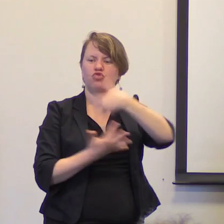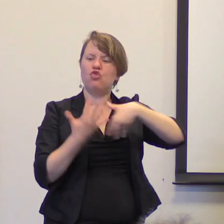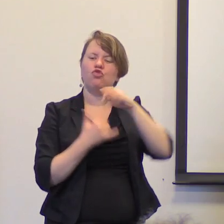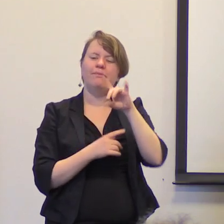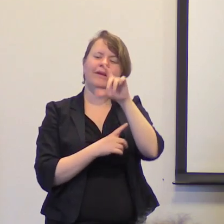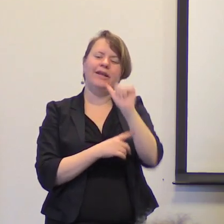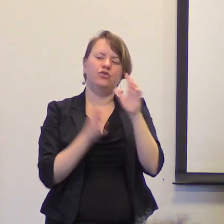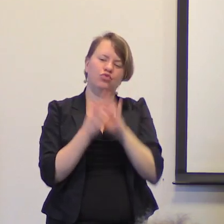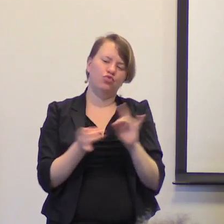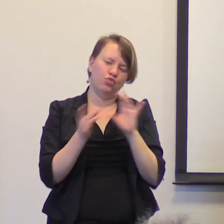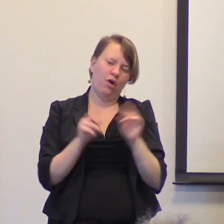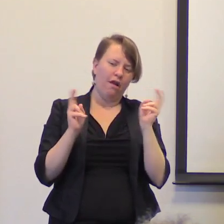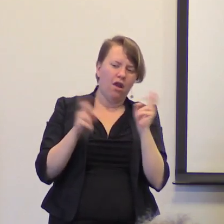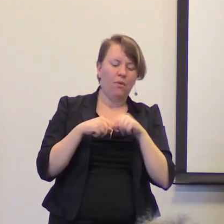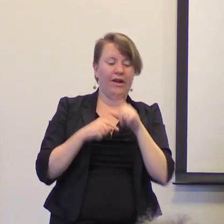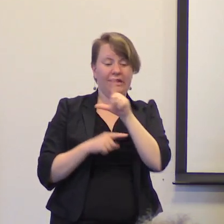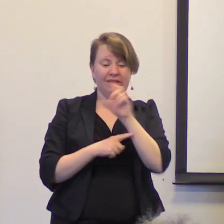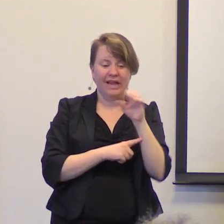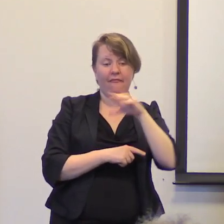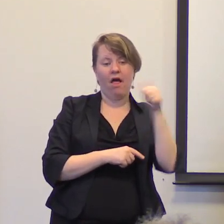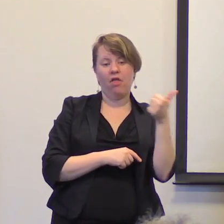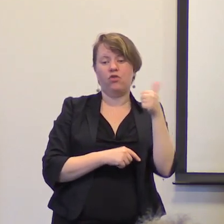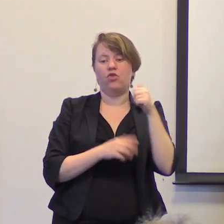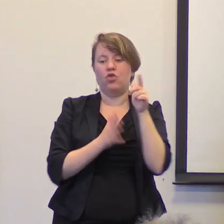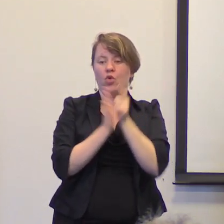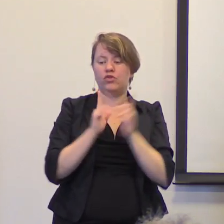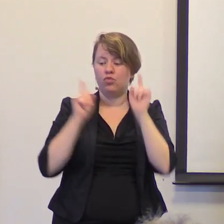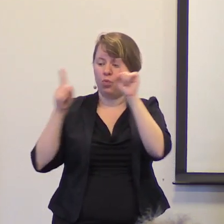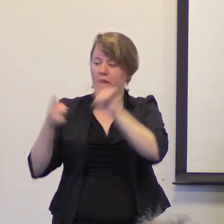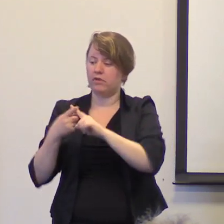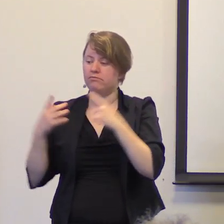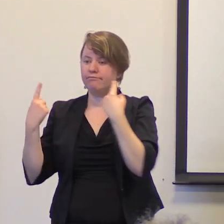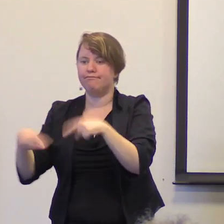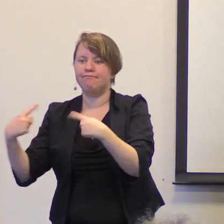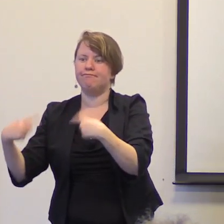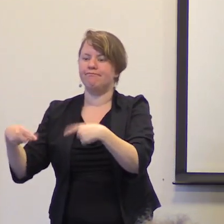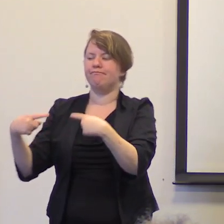When we and the other lawyers went to the Eastern District to do the argument, about